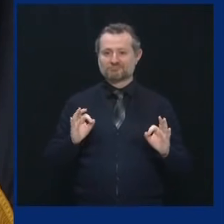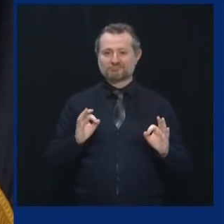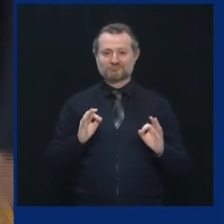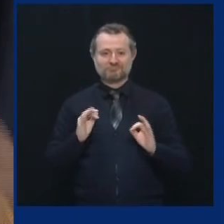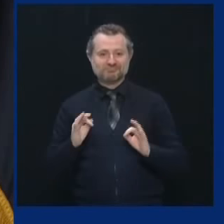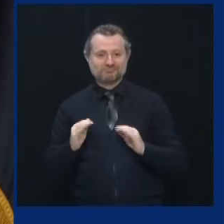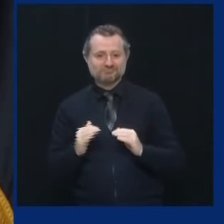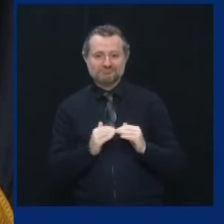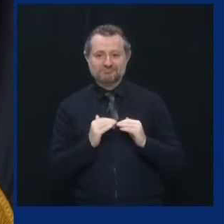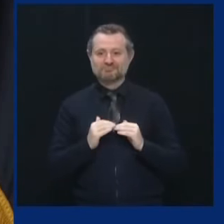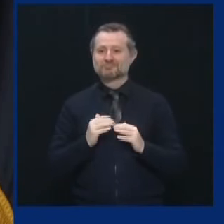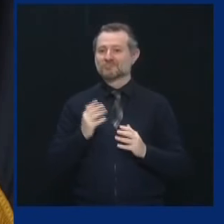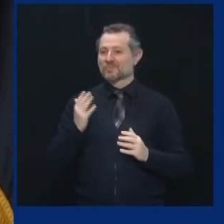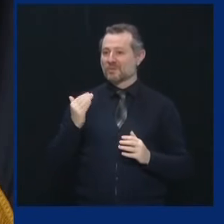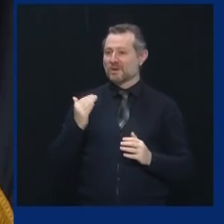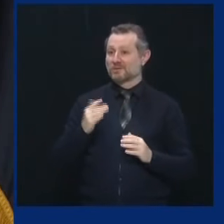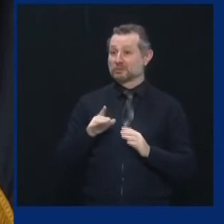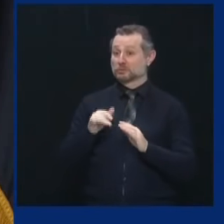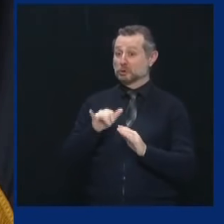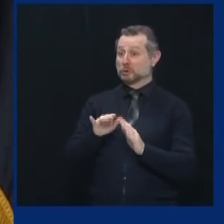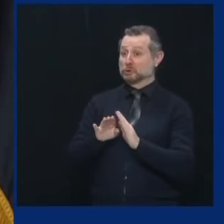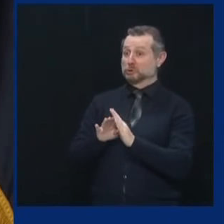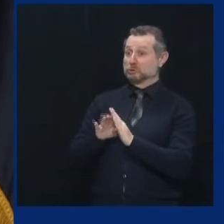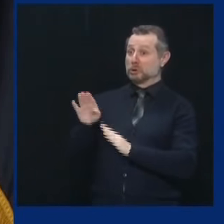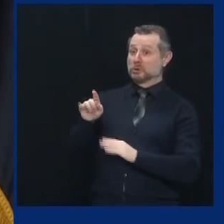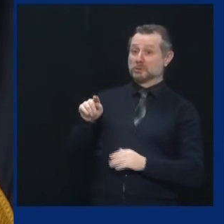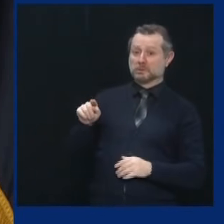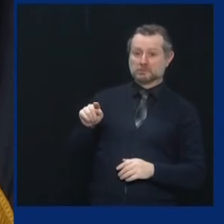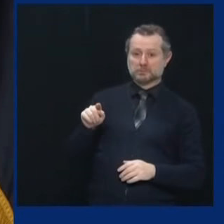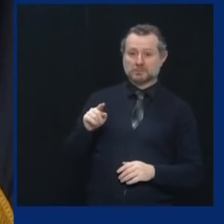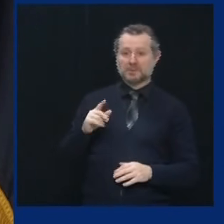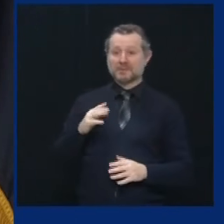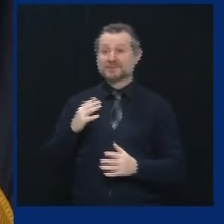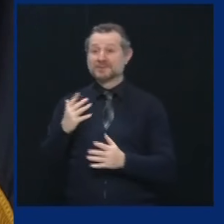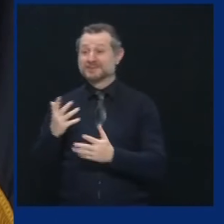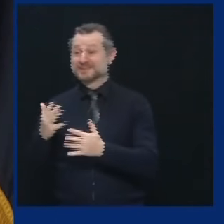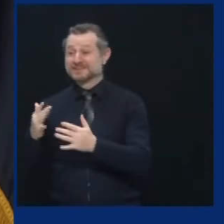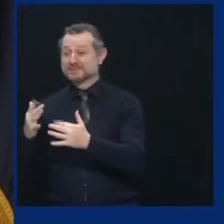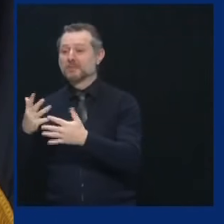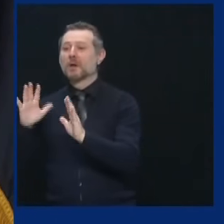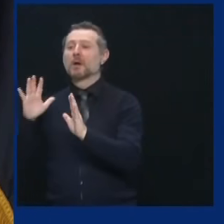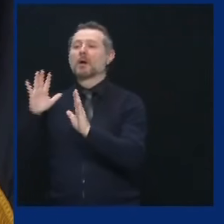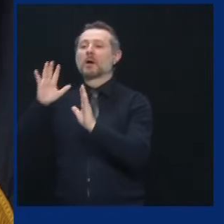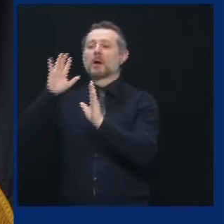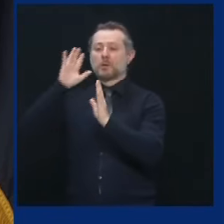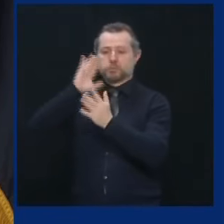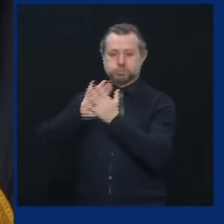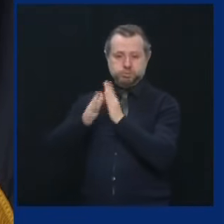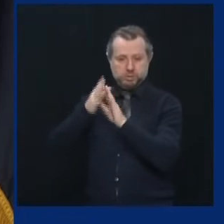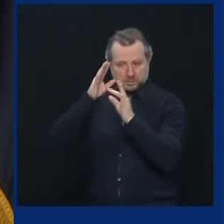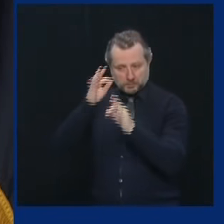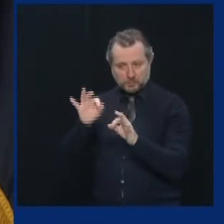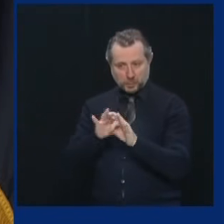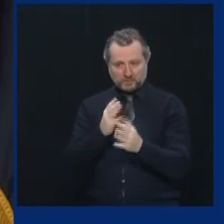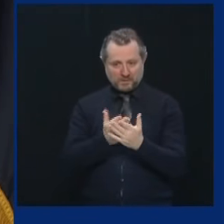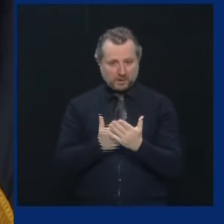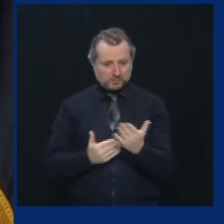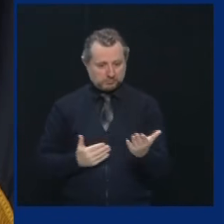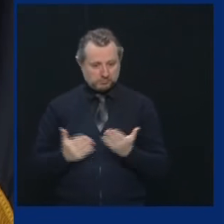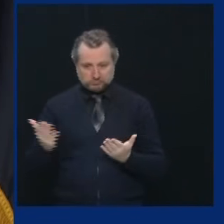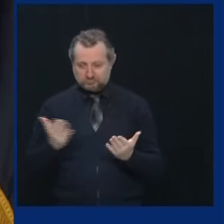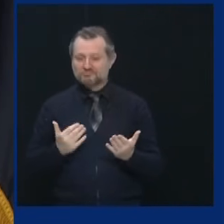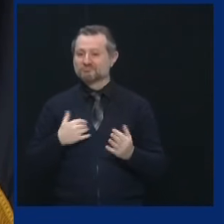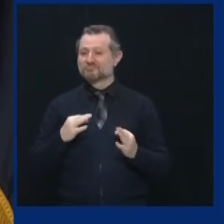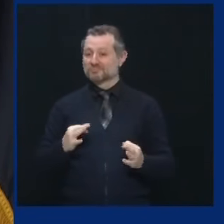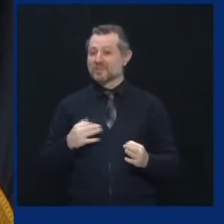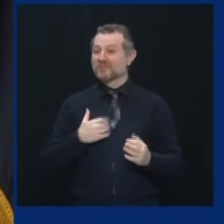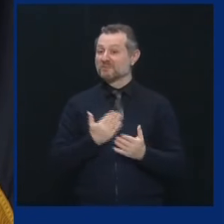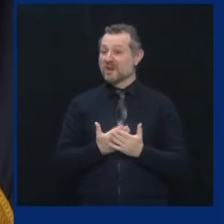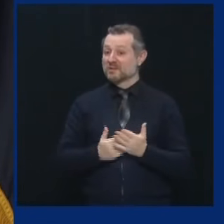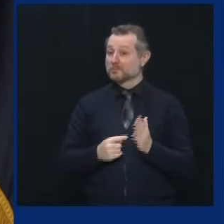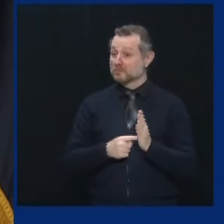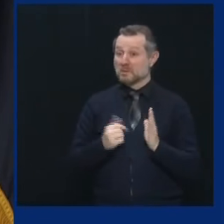I PICK ON YOU.